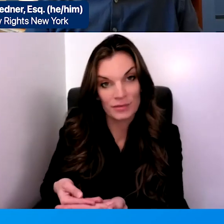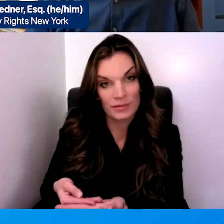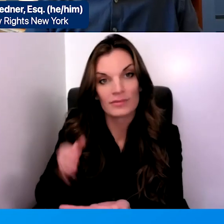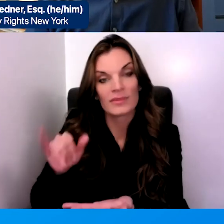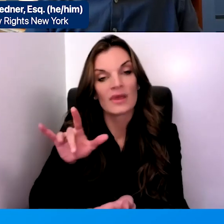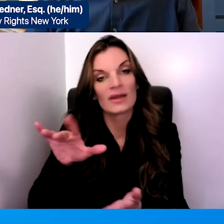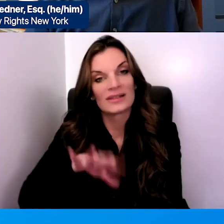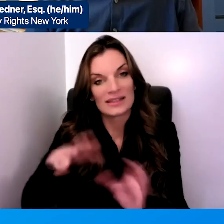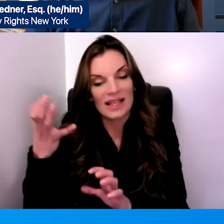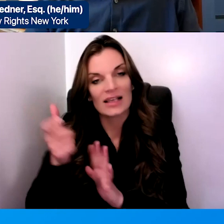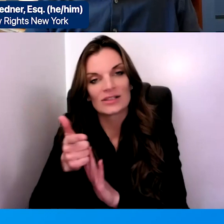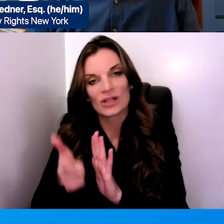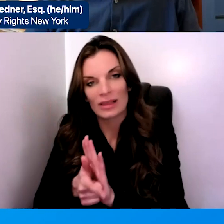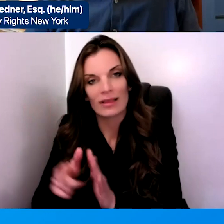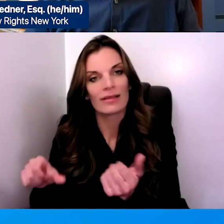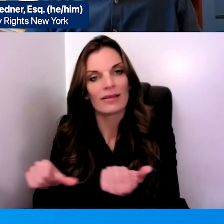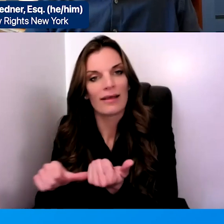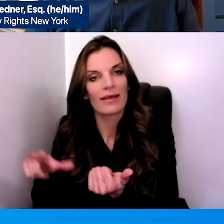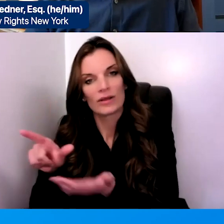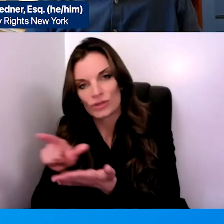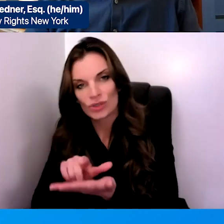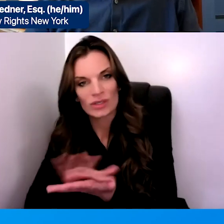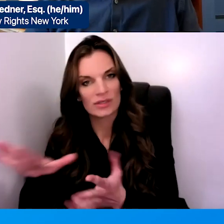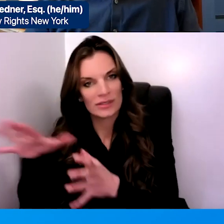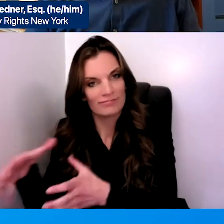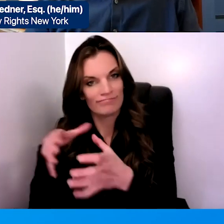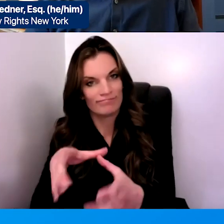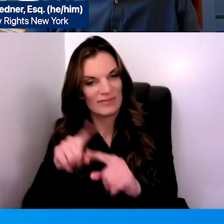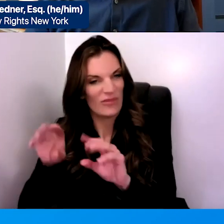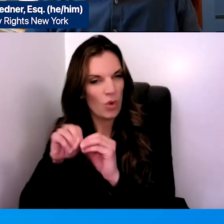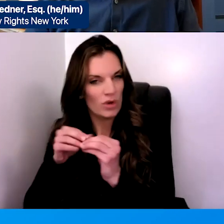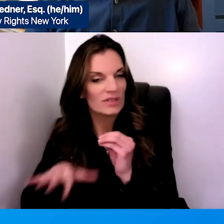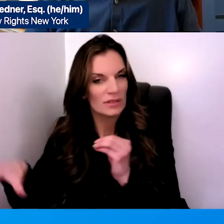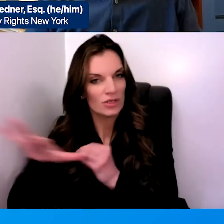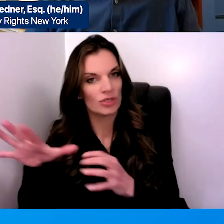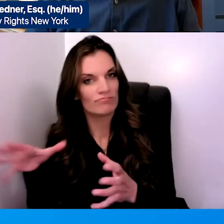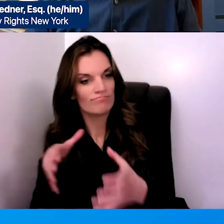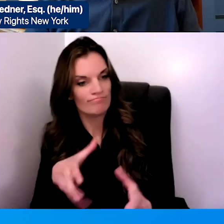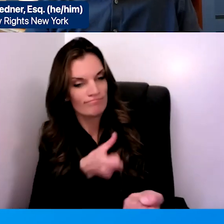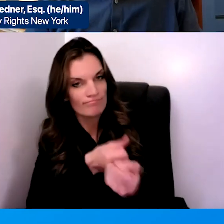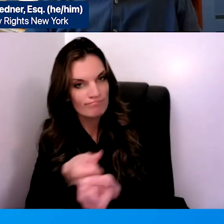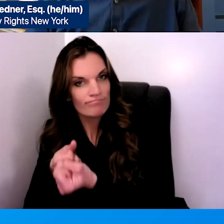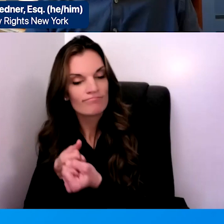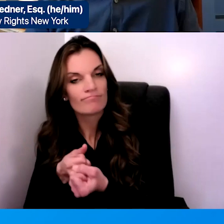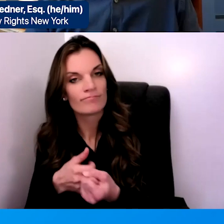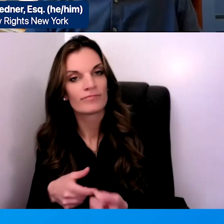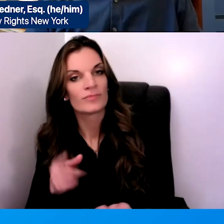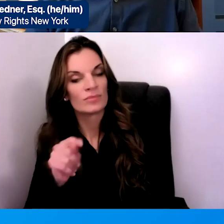legal aid attorneys or assist with all the other types of organizations who are responding to disasters to empower folks to